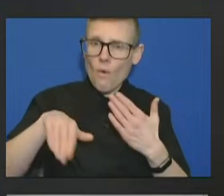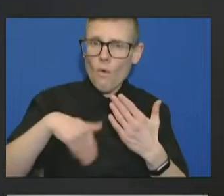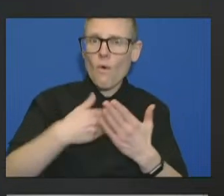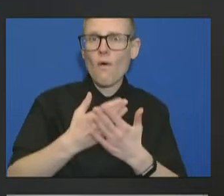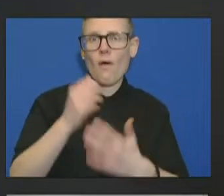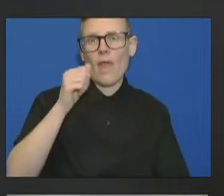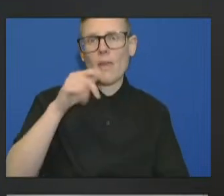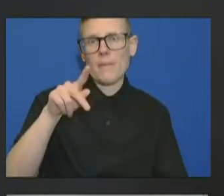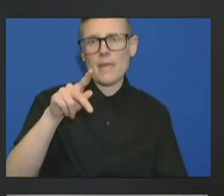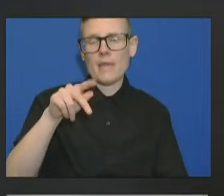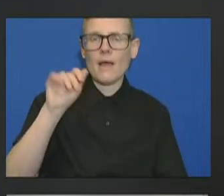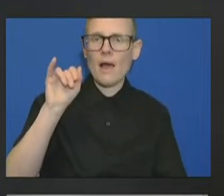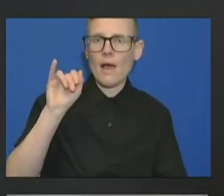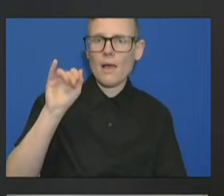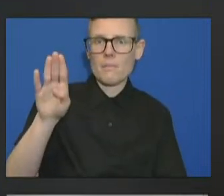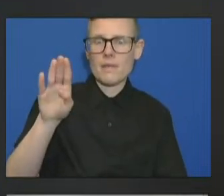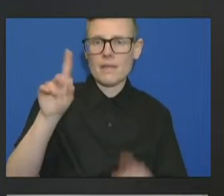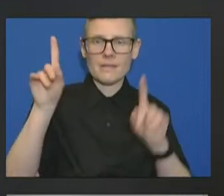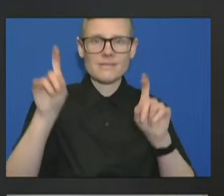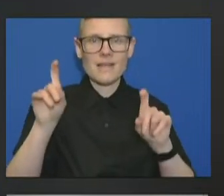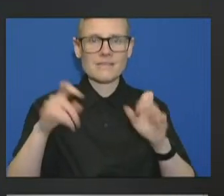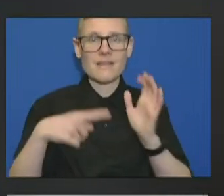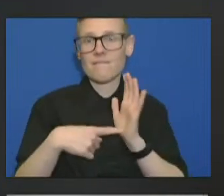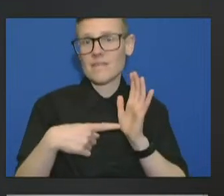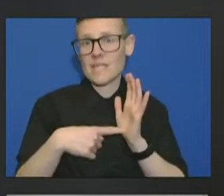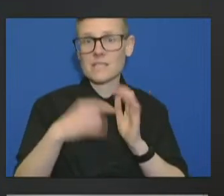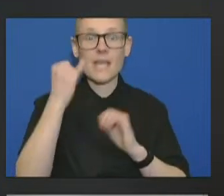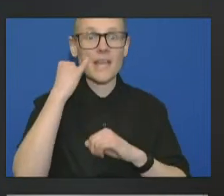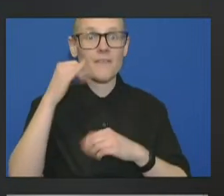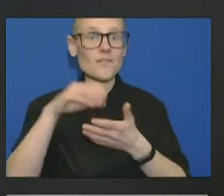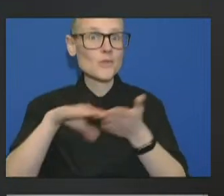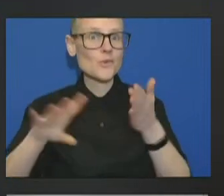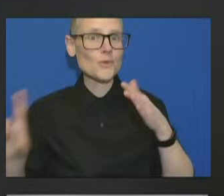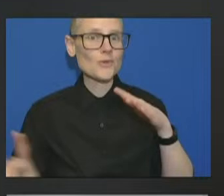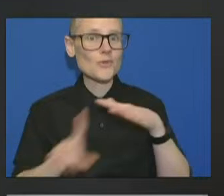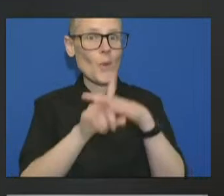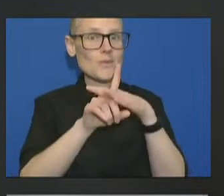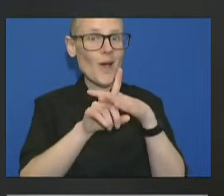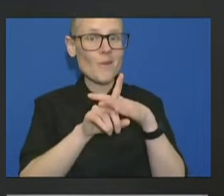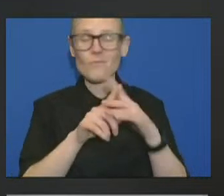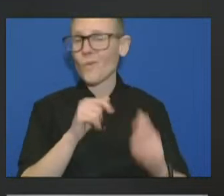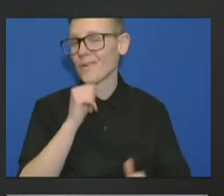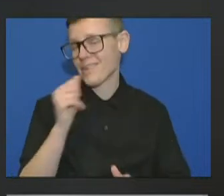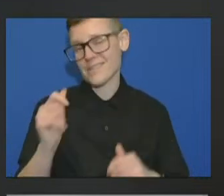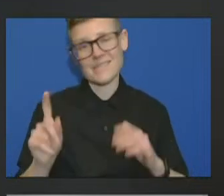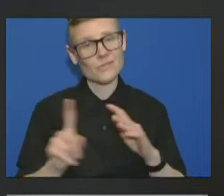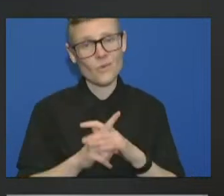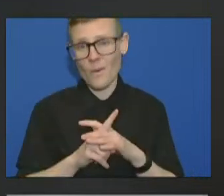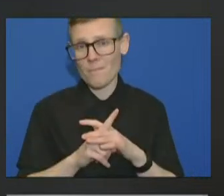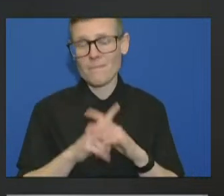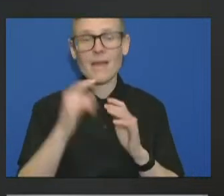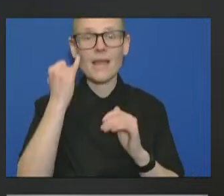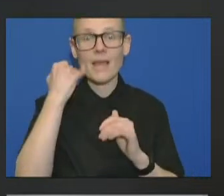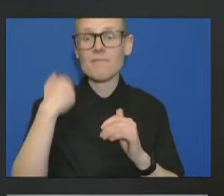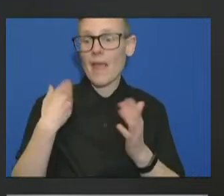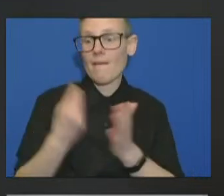blueprint requires that we pay all AP and IB testing fees,